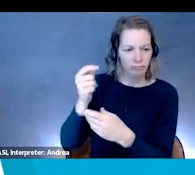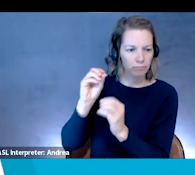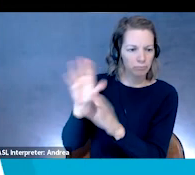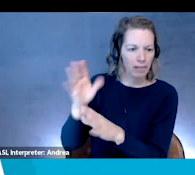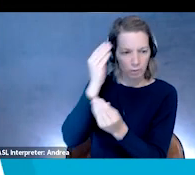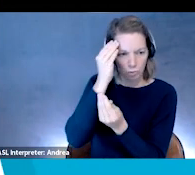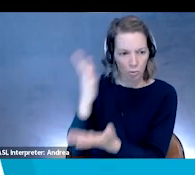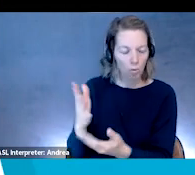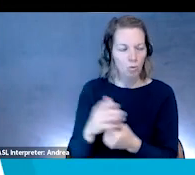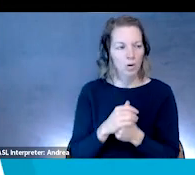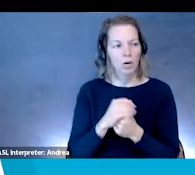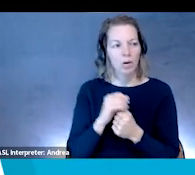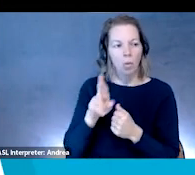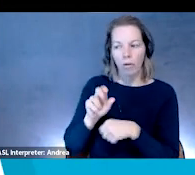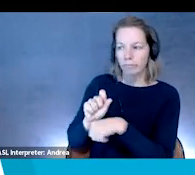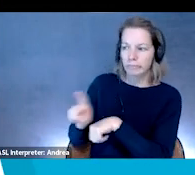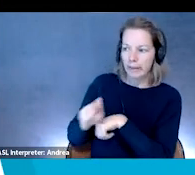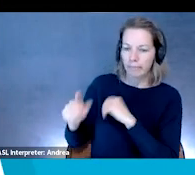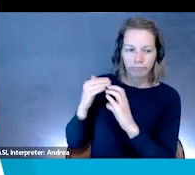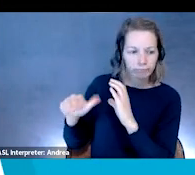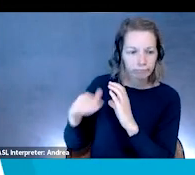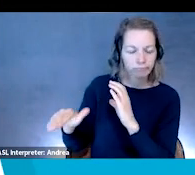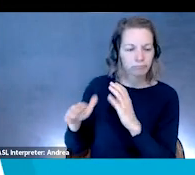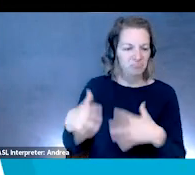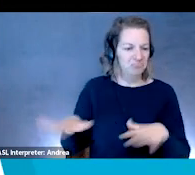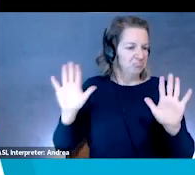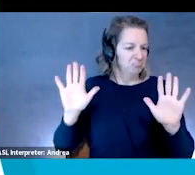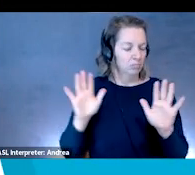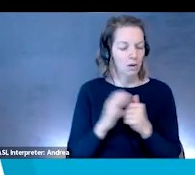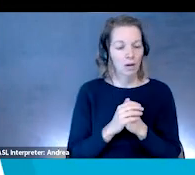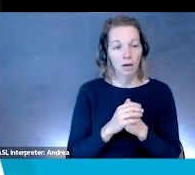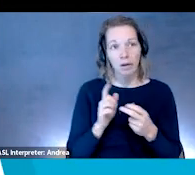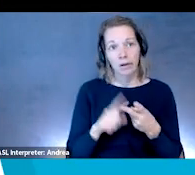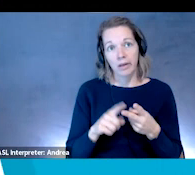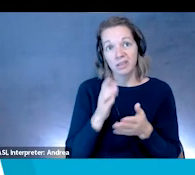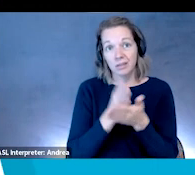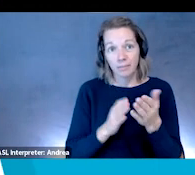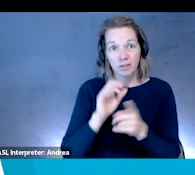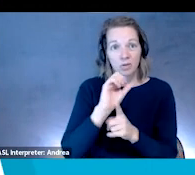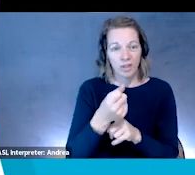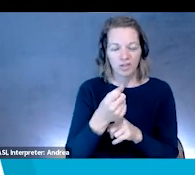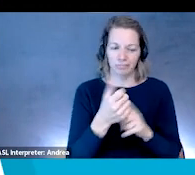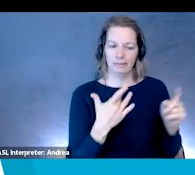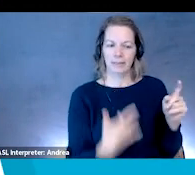TOUCH, WHAT ARE THE BASIC RESOURCES ON THAT, SOMETHING LIKE THAT, WE MAY BE ABLE TO PROVIDE YOU